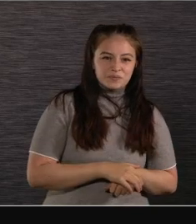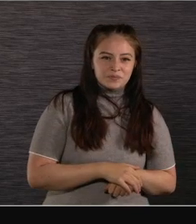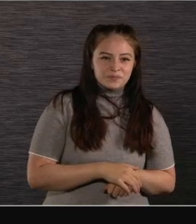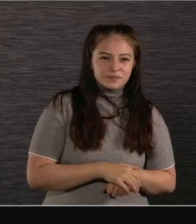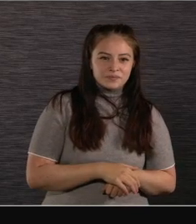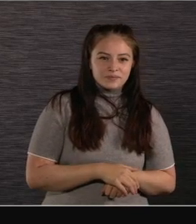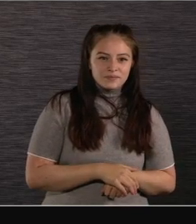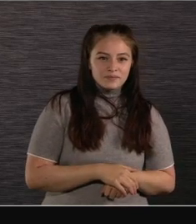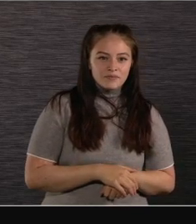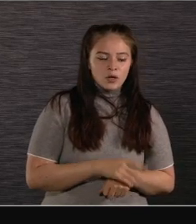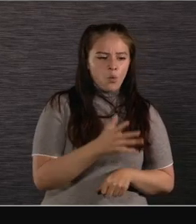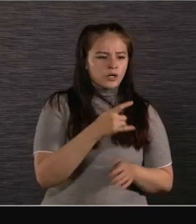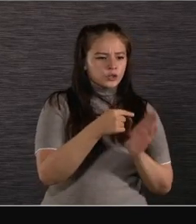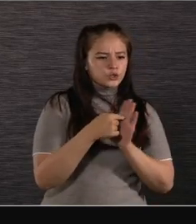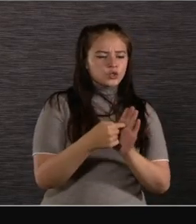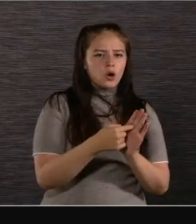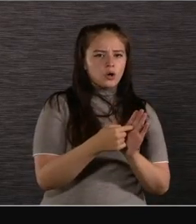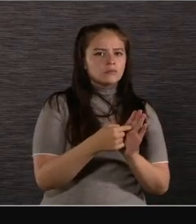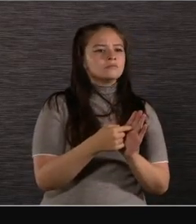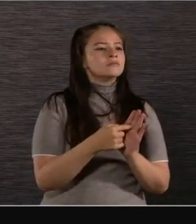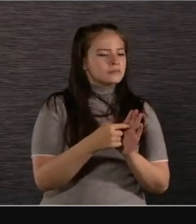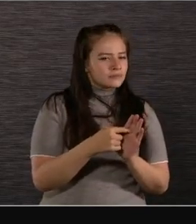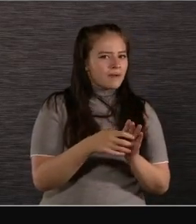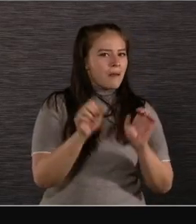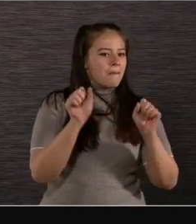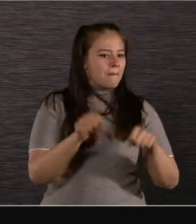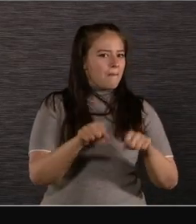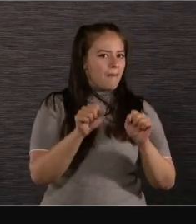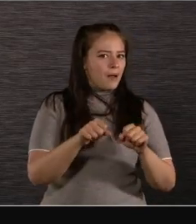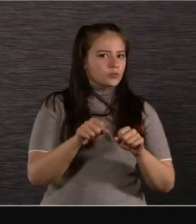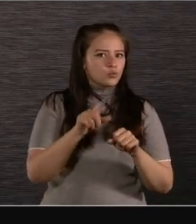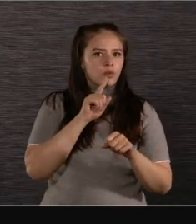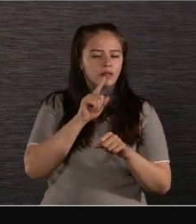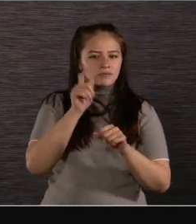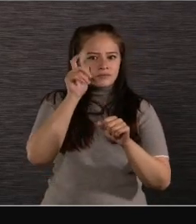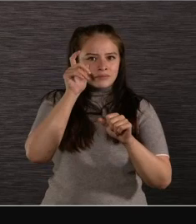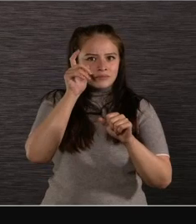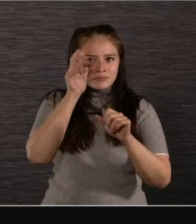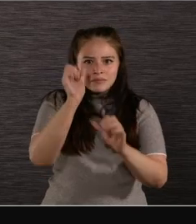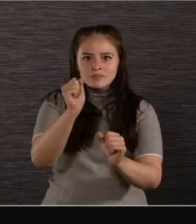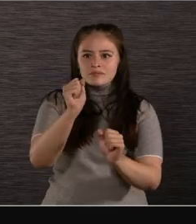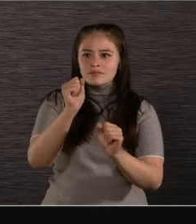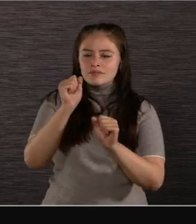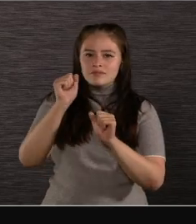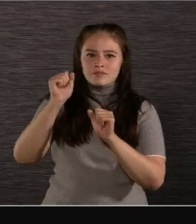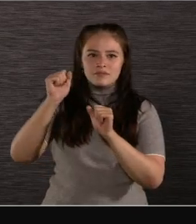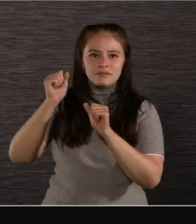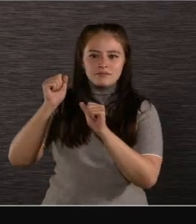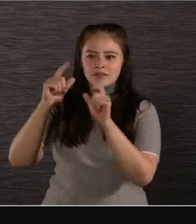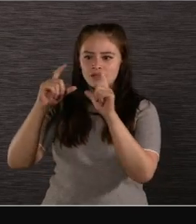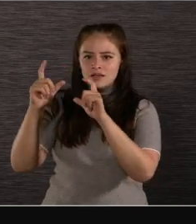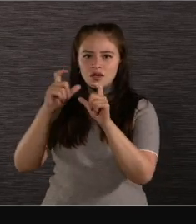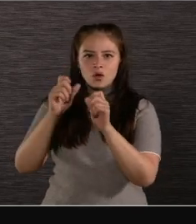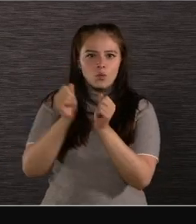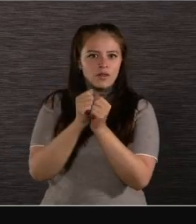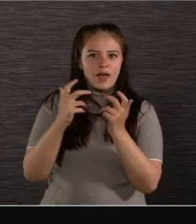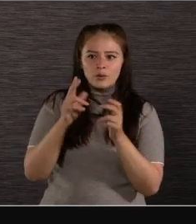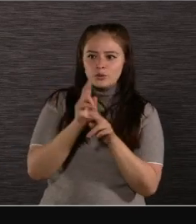We wanted to showcase that it's possible to create captivating content without the need of a secondary camera operator for Airpeak.